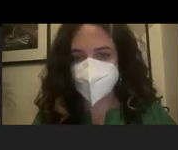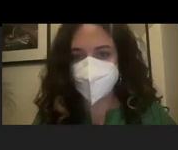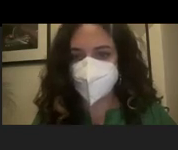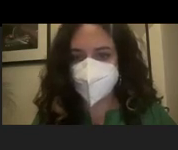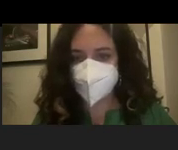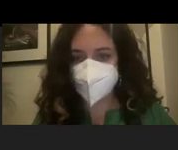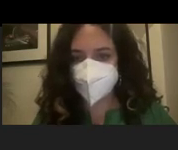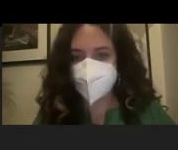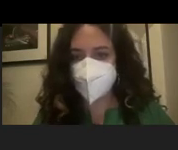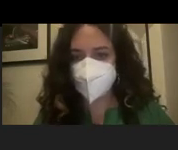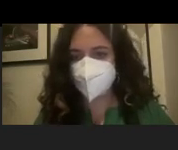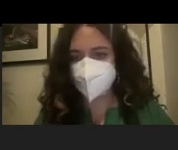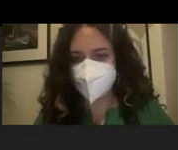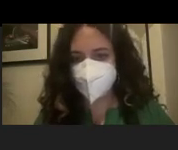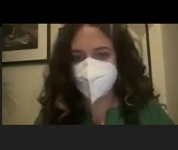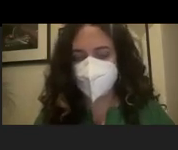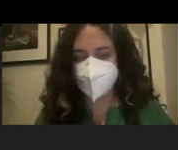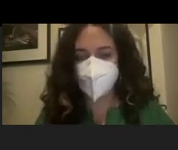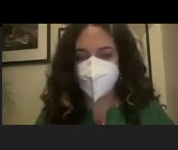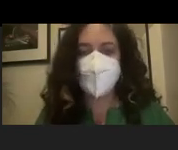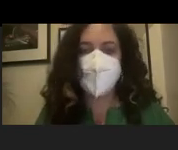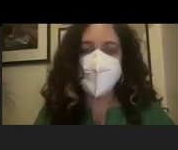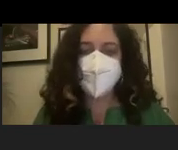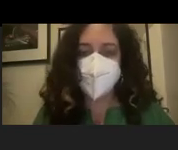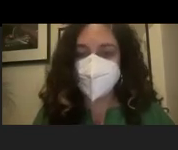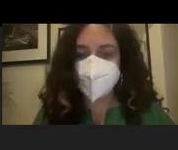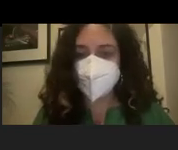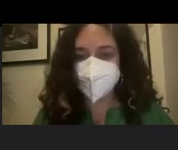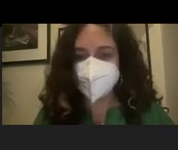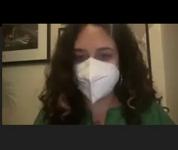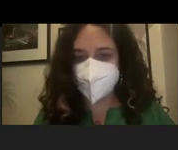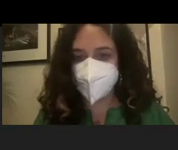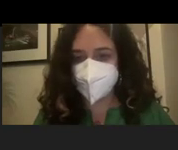sterilization as a helpful procedure that would quote simultaneously defend the public